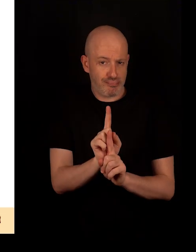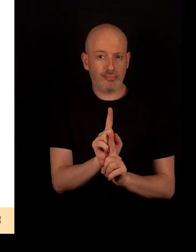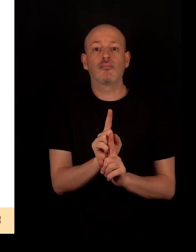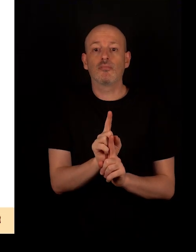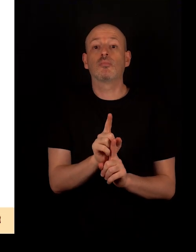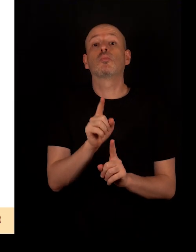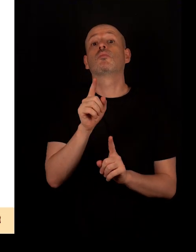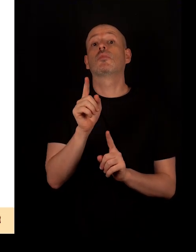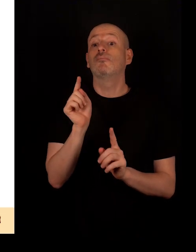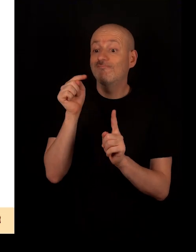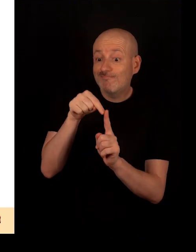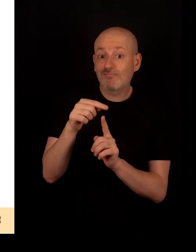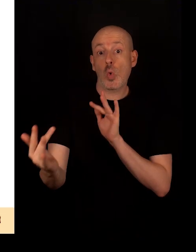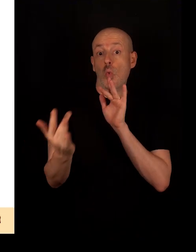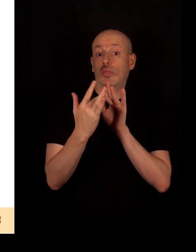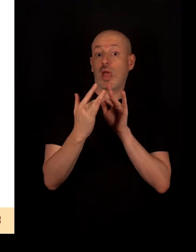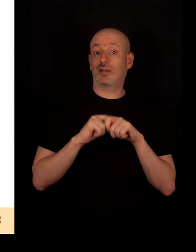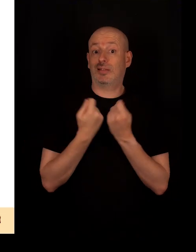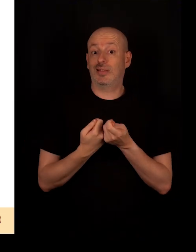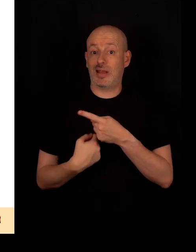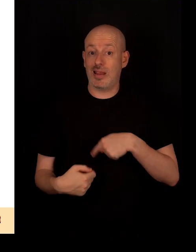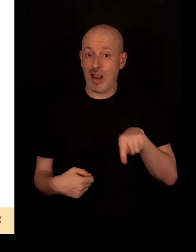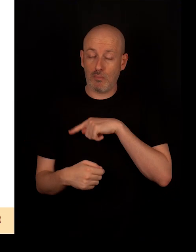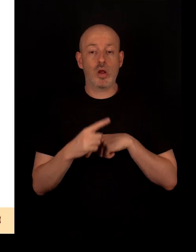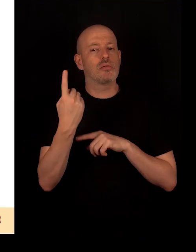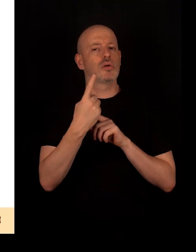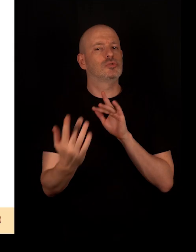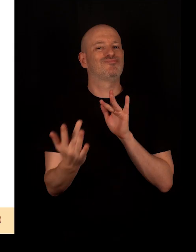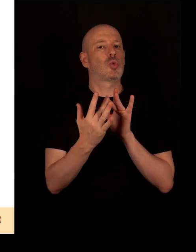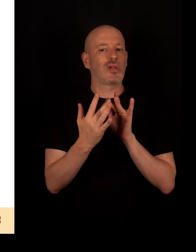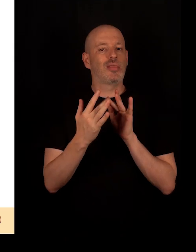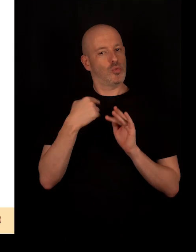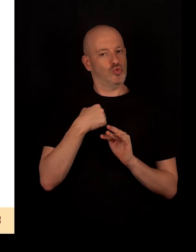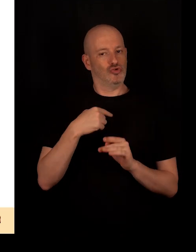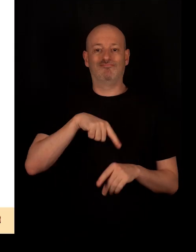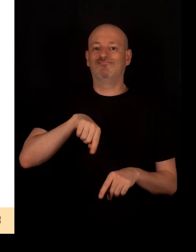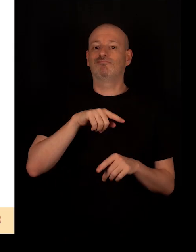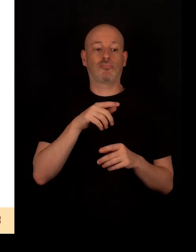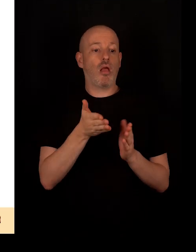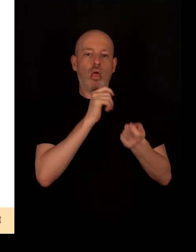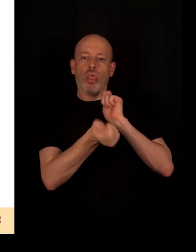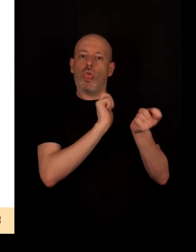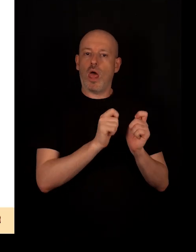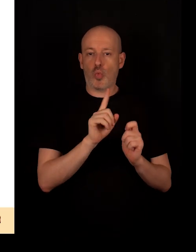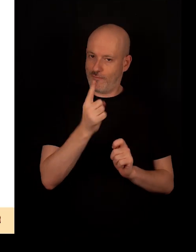Then when it comes to contacting our team, you must always contact us before doing any changes.